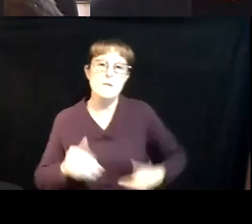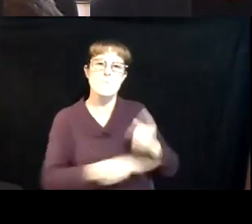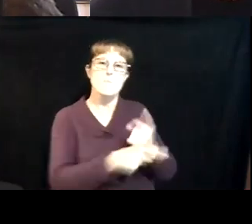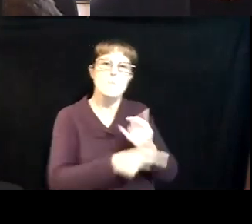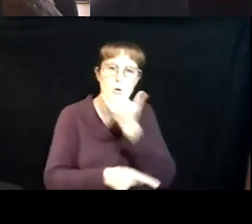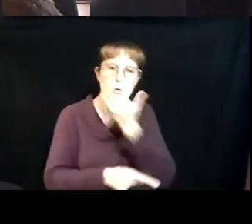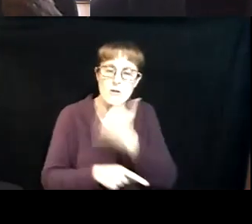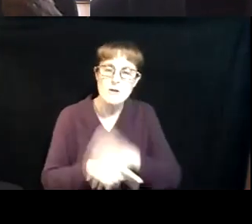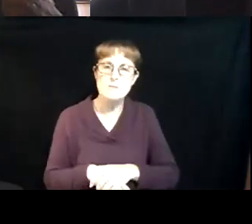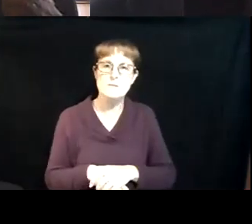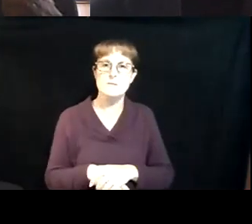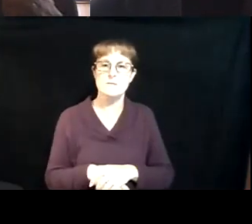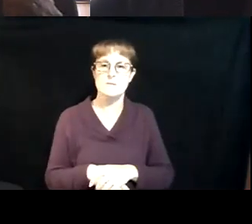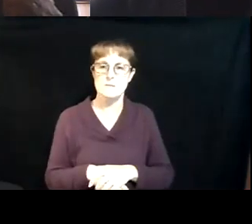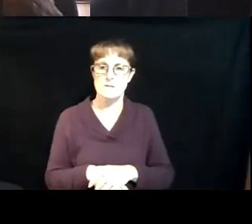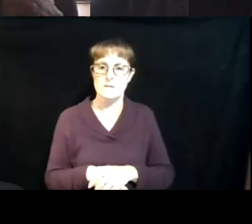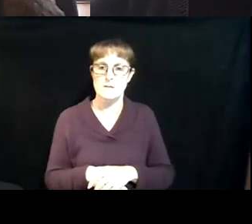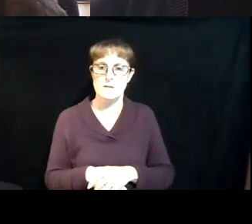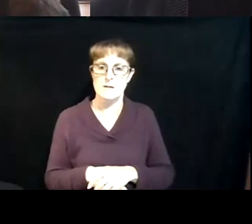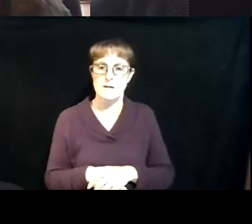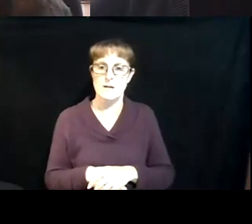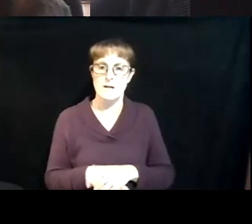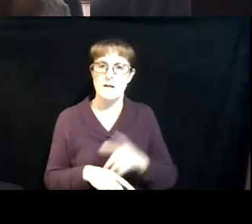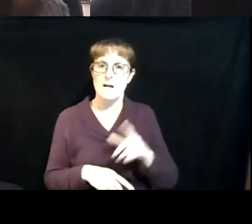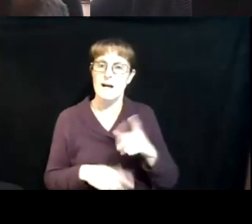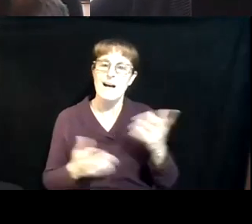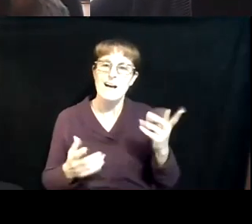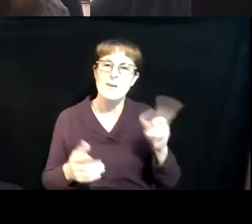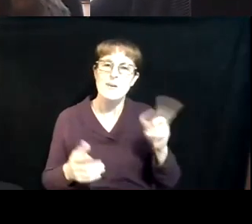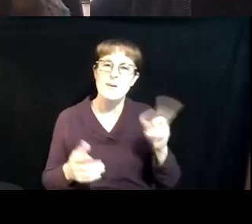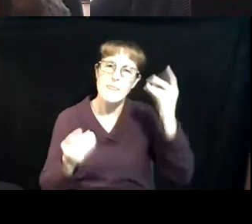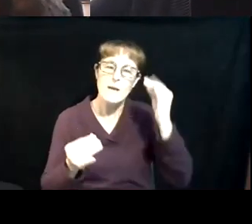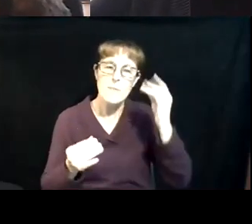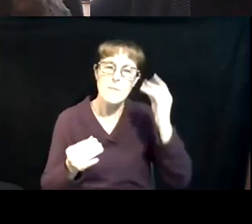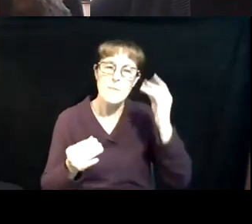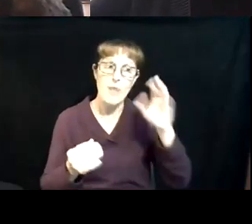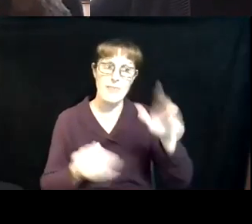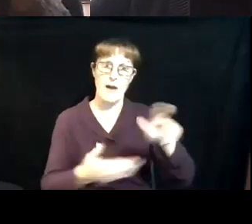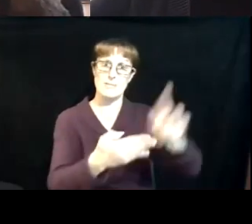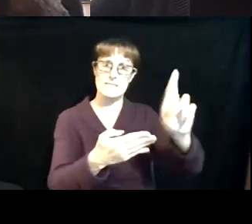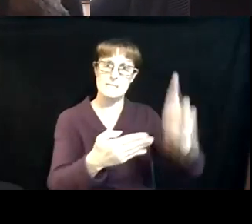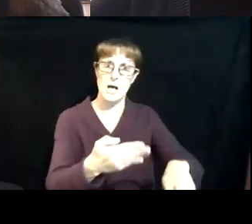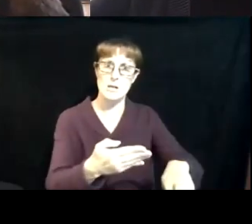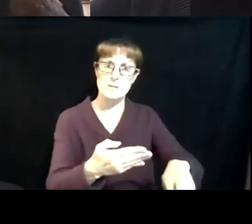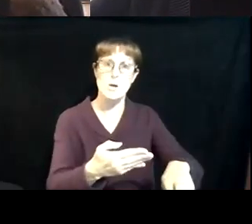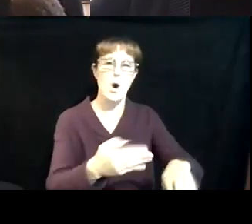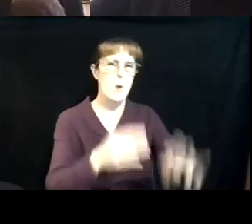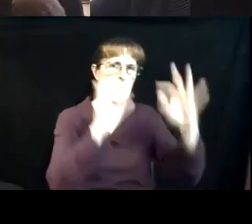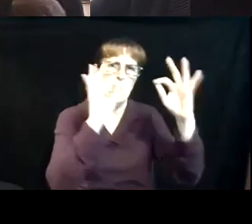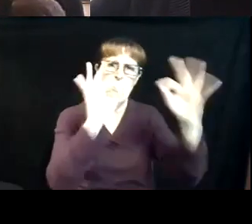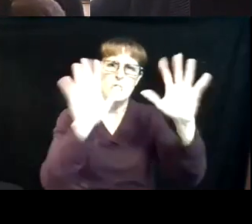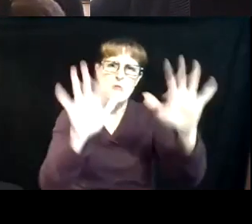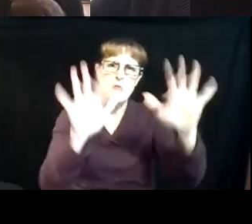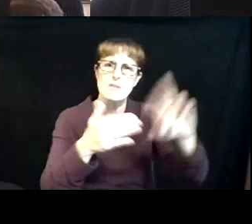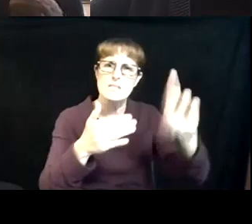because these are superficial ends. They look as though they're behaving, they look as though they care, they look as though they're compliant,